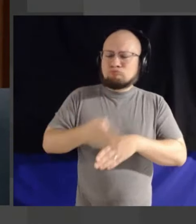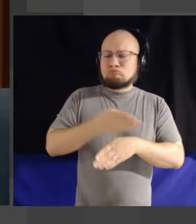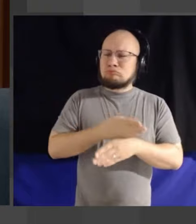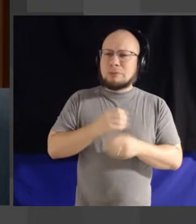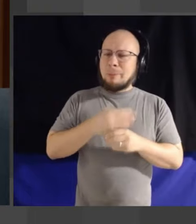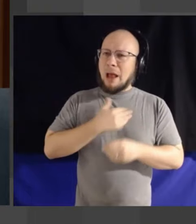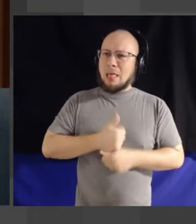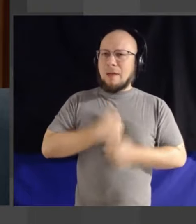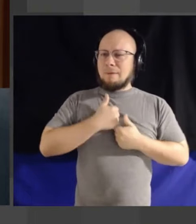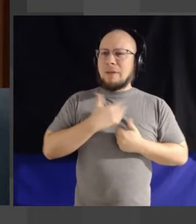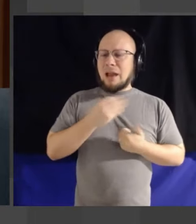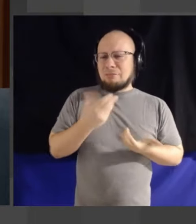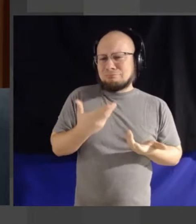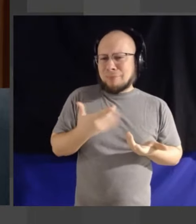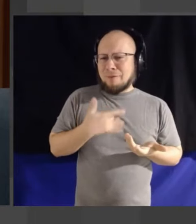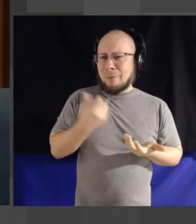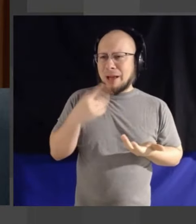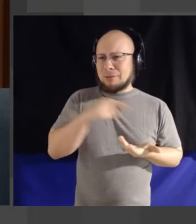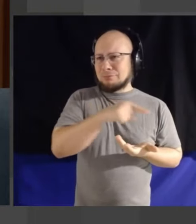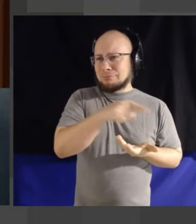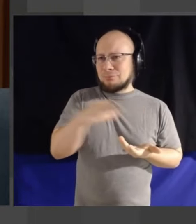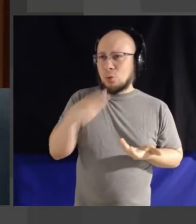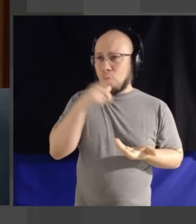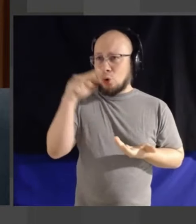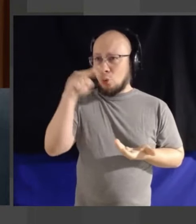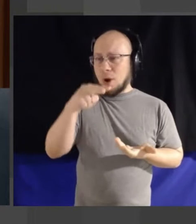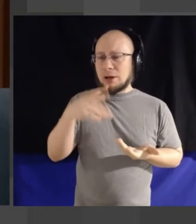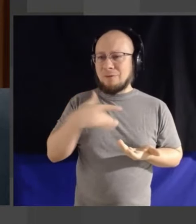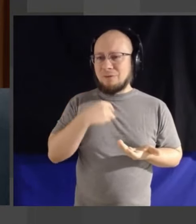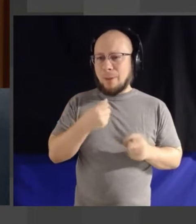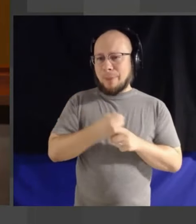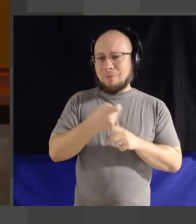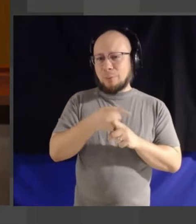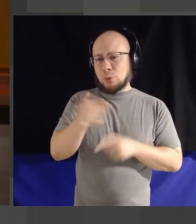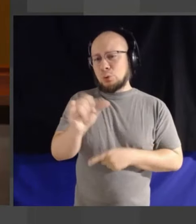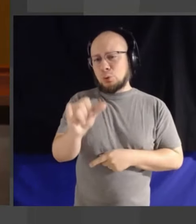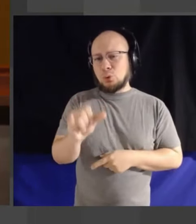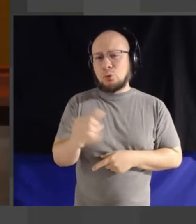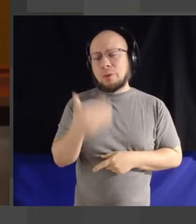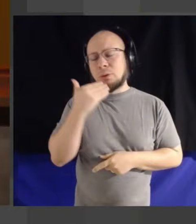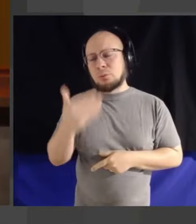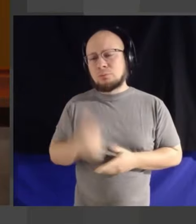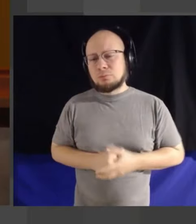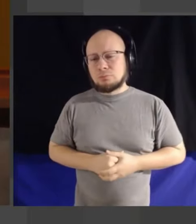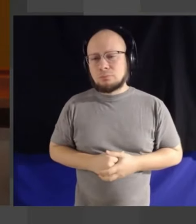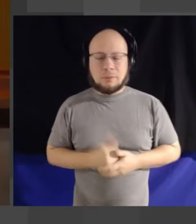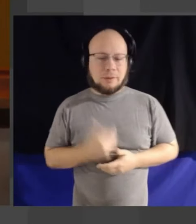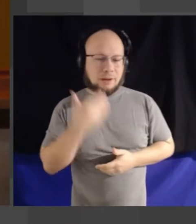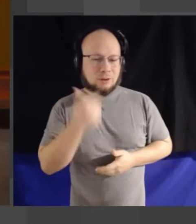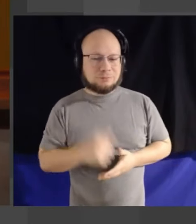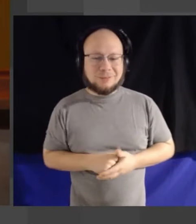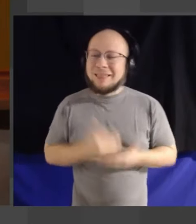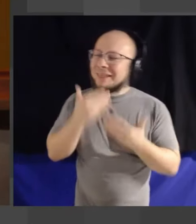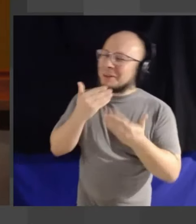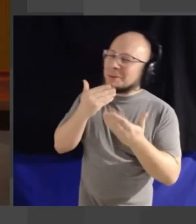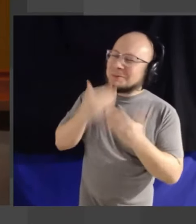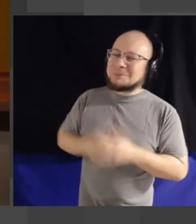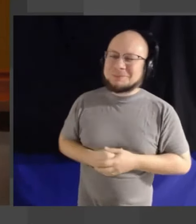FOR MINECRAFT. IT'S MADE A HUGE DIFFERENCE IN MY LIFE AND I THINK MANY PEOPLE WATCHING RIGHT NOW.